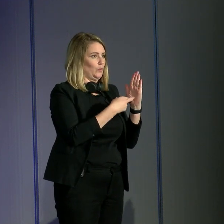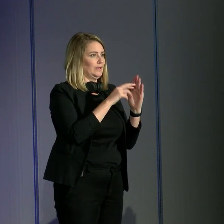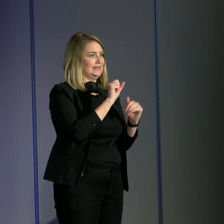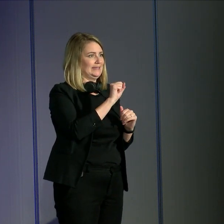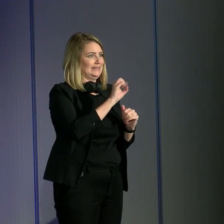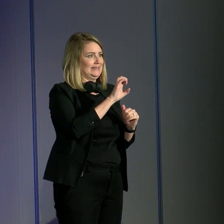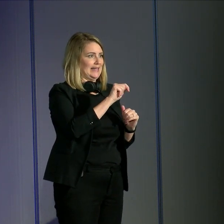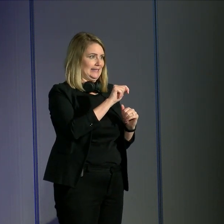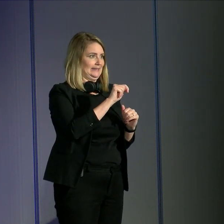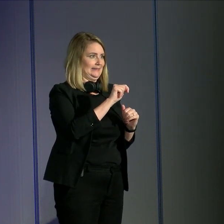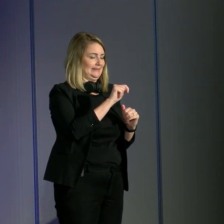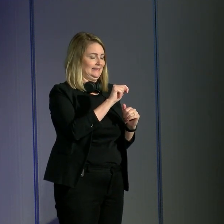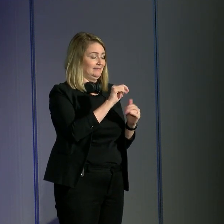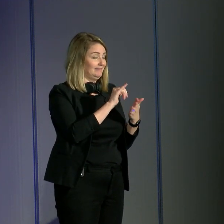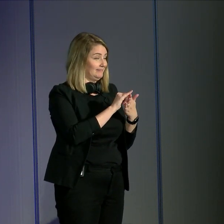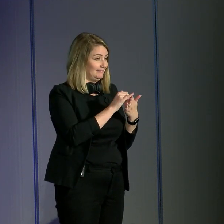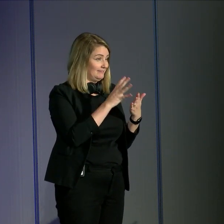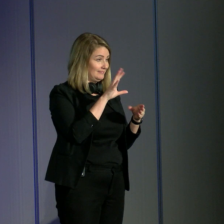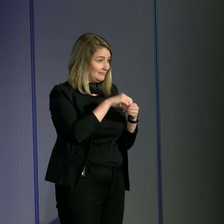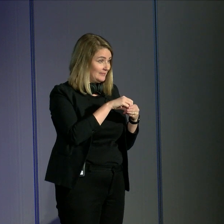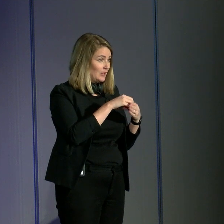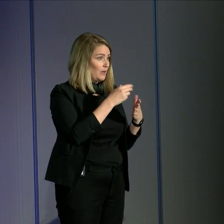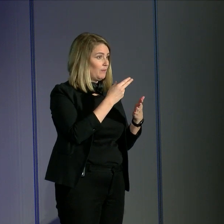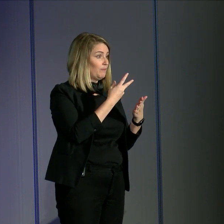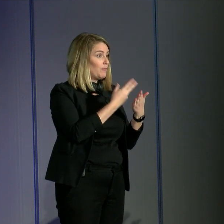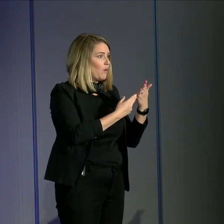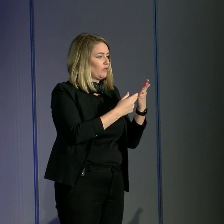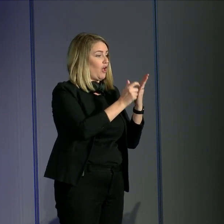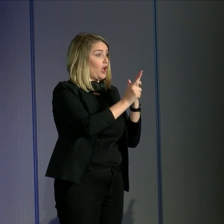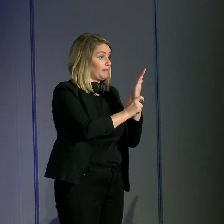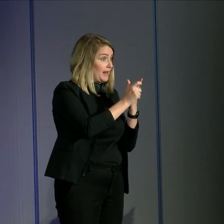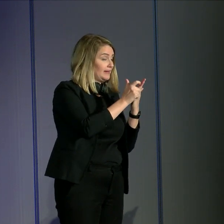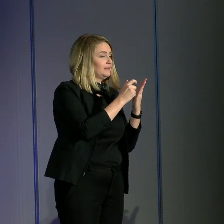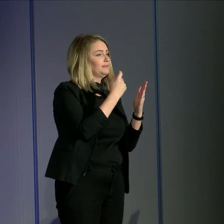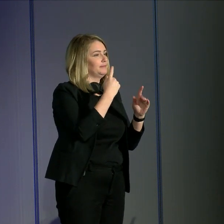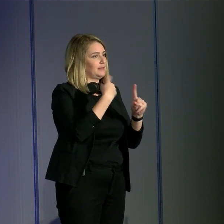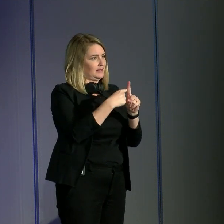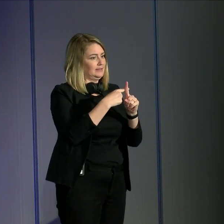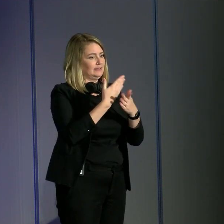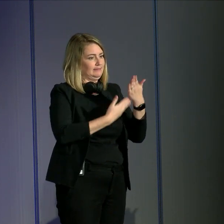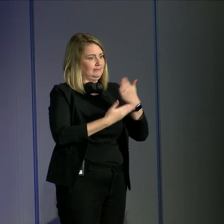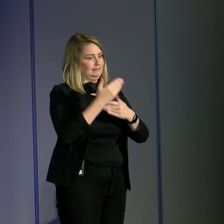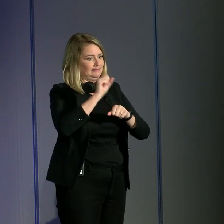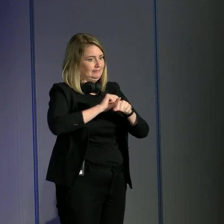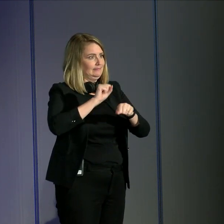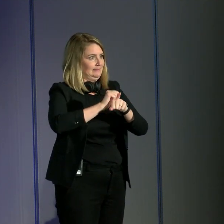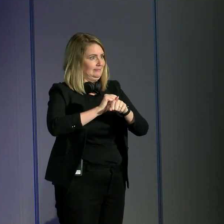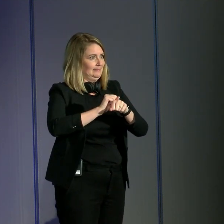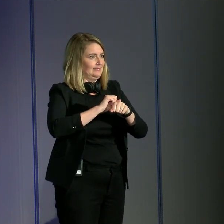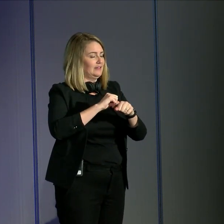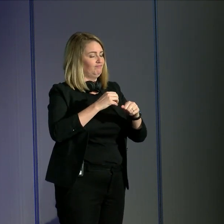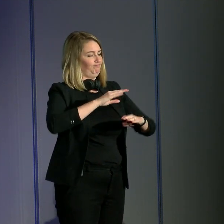Is and that rule set includes both the automated tests and the manual test. It's all of our rules for meeting accessibility.